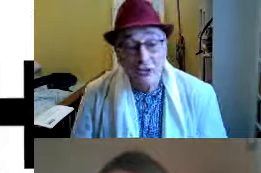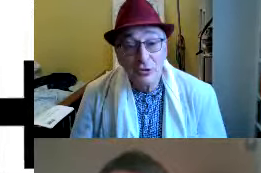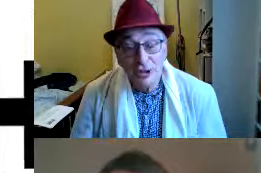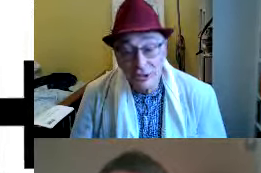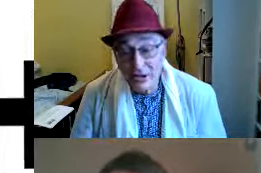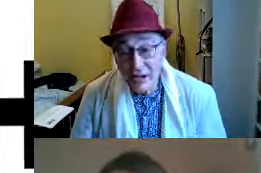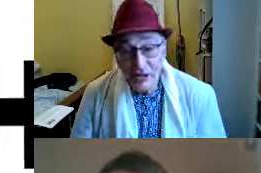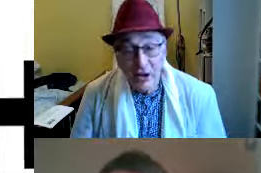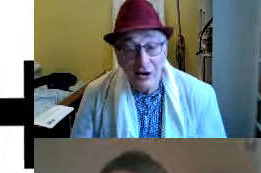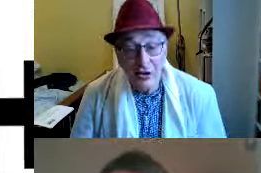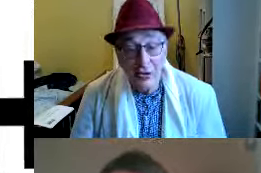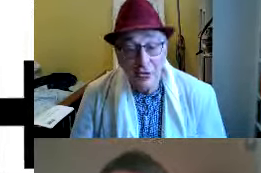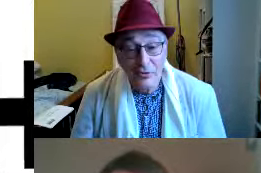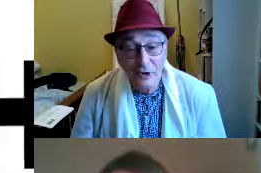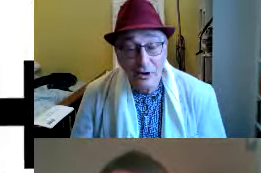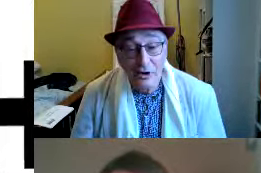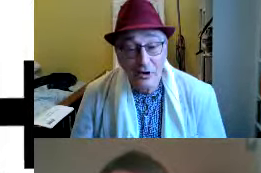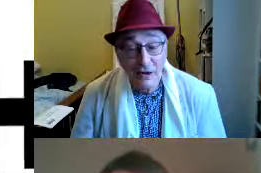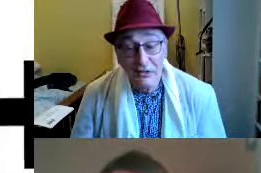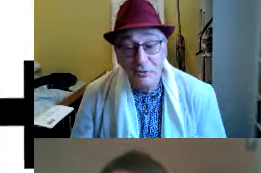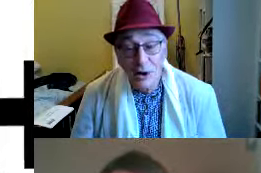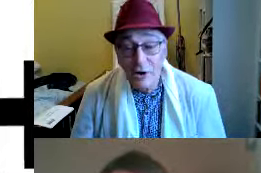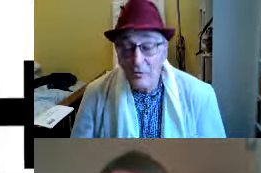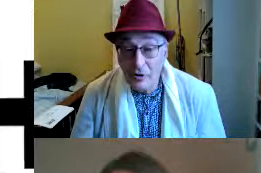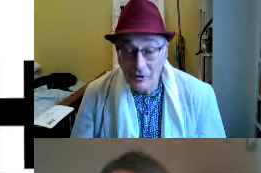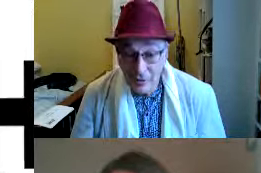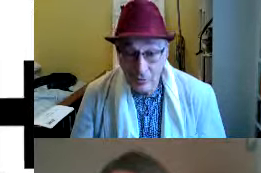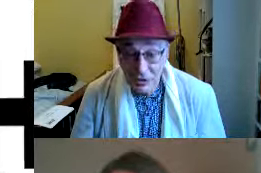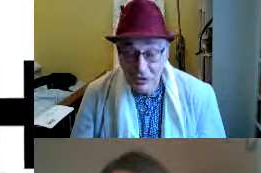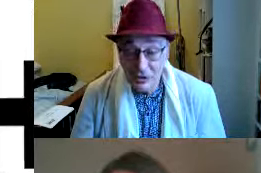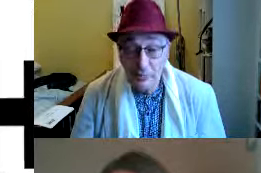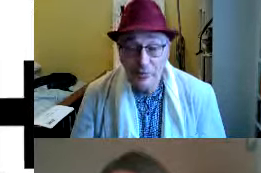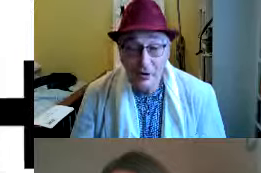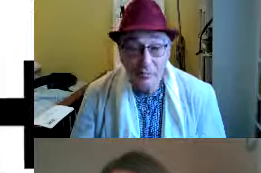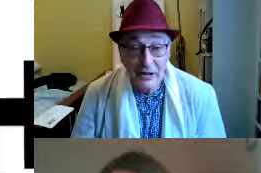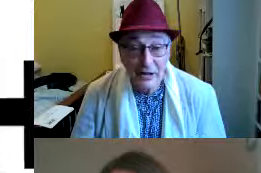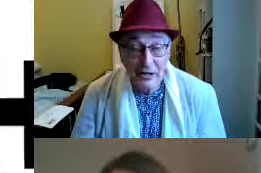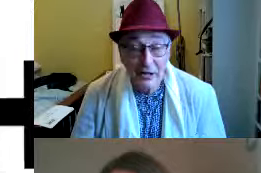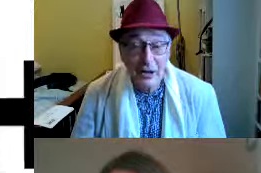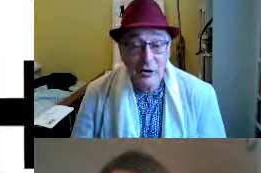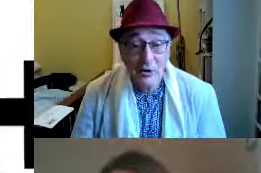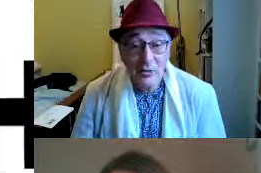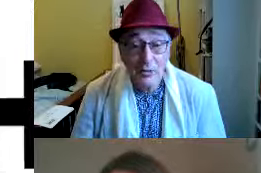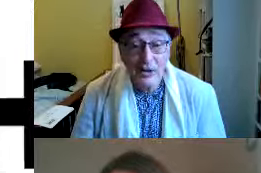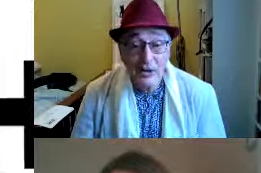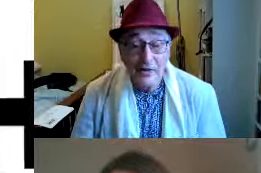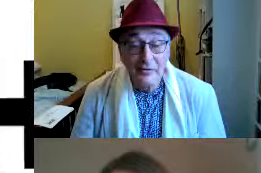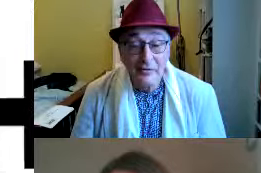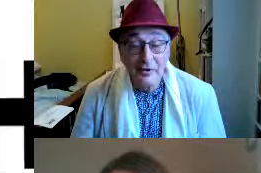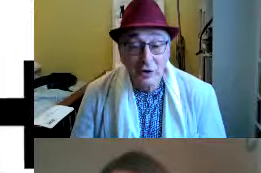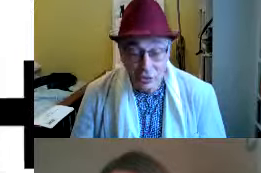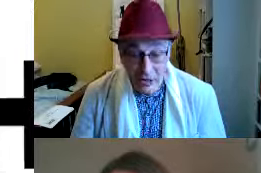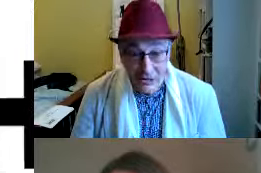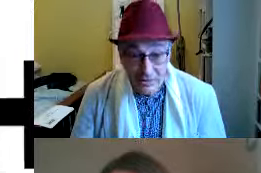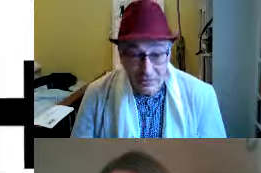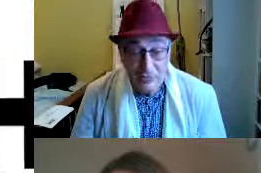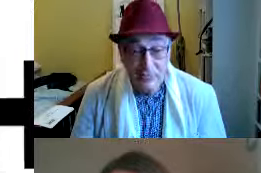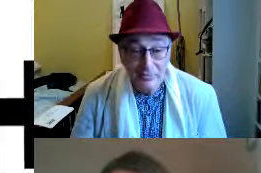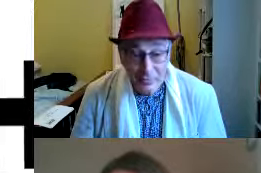so justin edgar who uh runs 104 films a disabled filmmaker we contract him to him